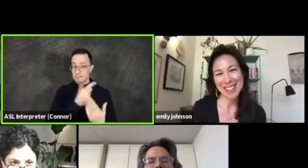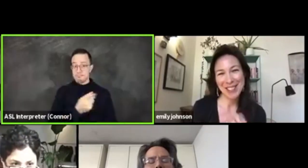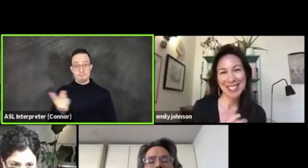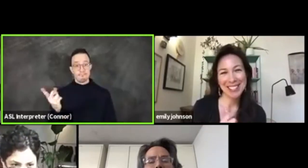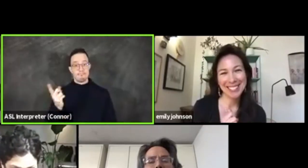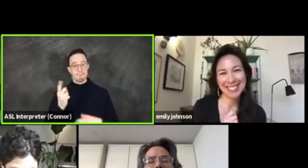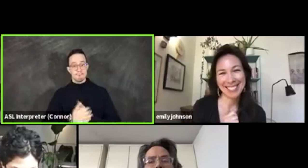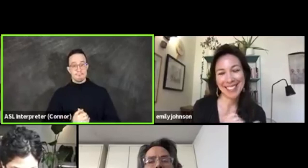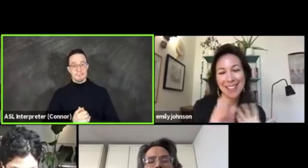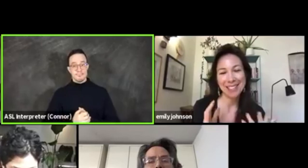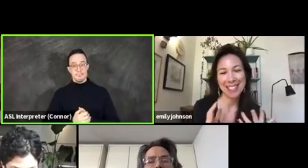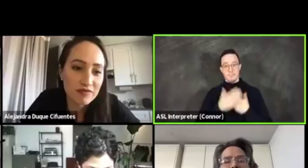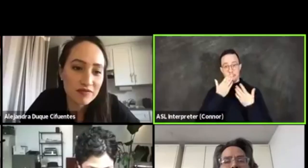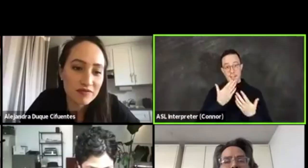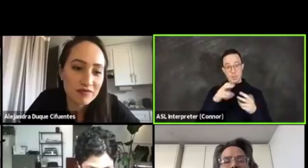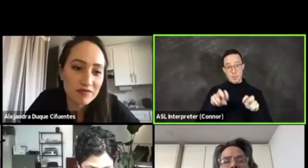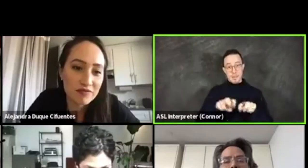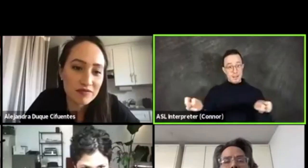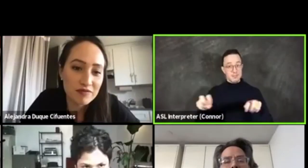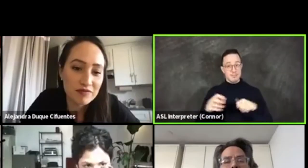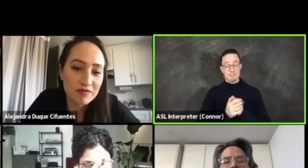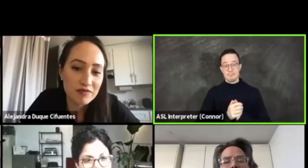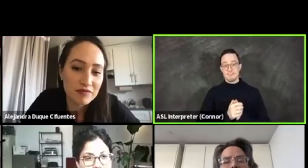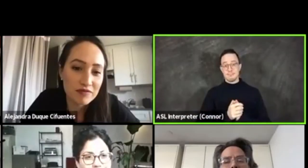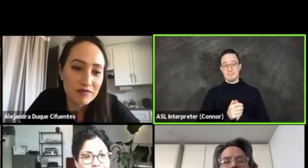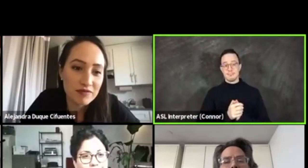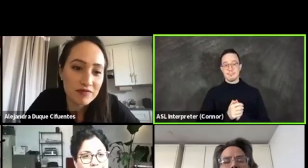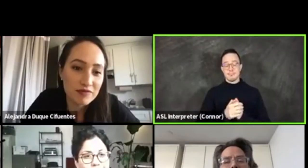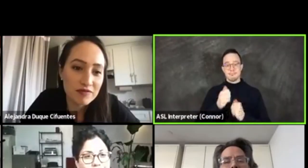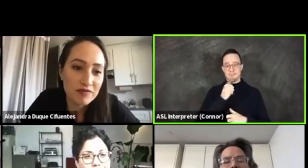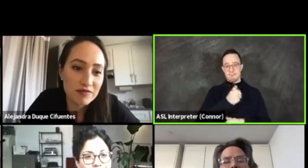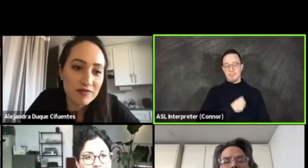THIS PANEL, I LOVE LISTENING TO YOU-ALL, AND REALLY LOVE YOU LOVE YOU-ALL, SO THANK YOU